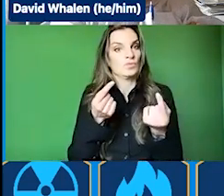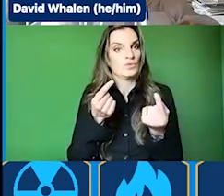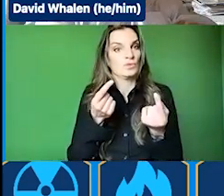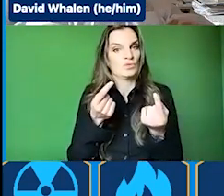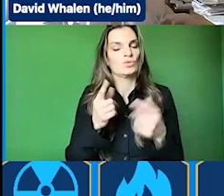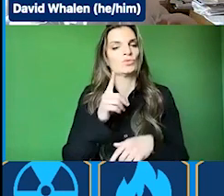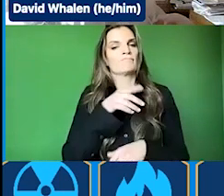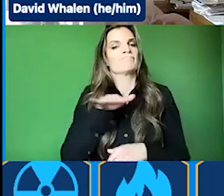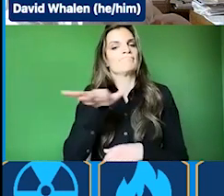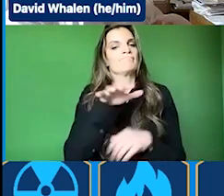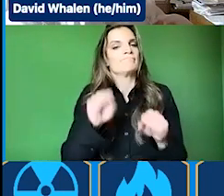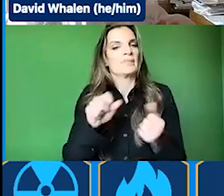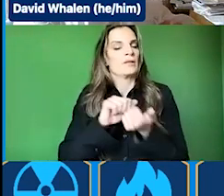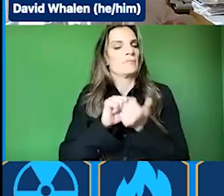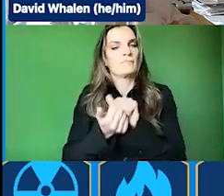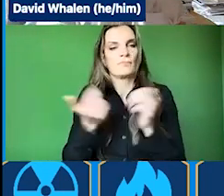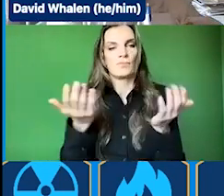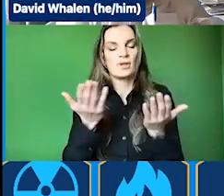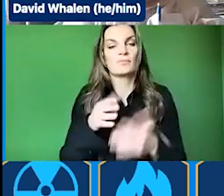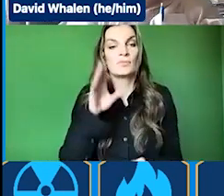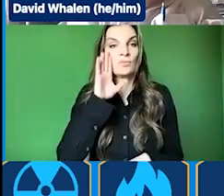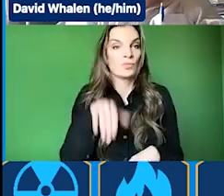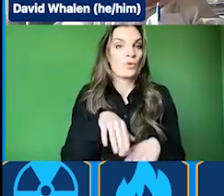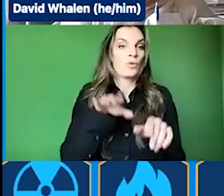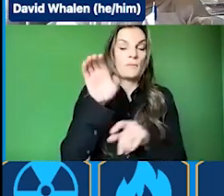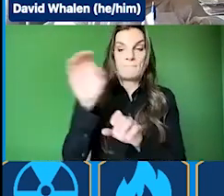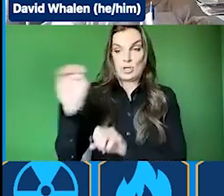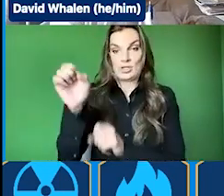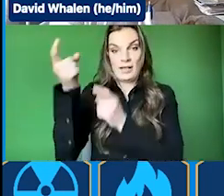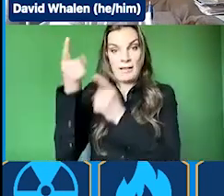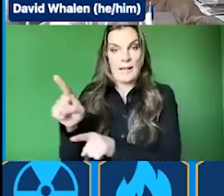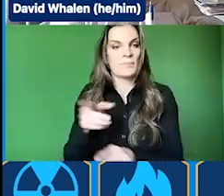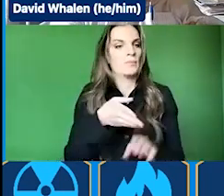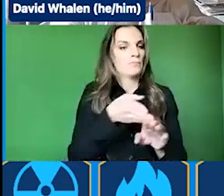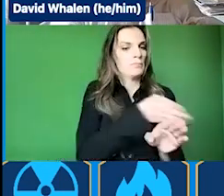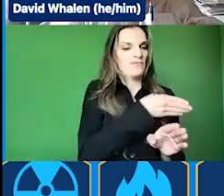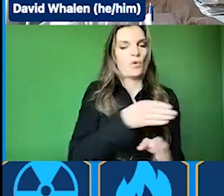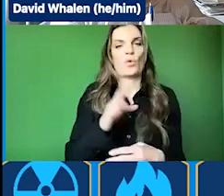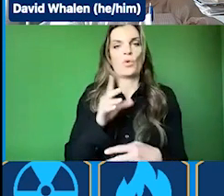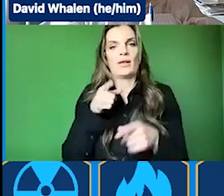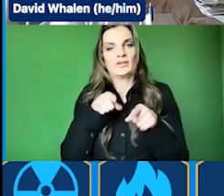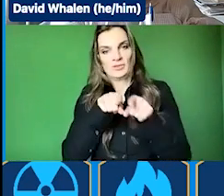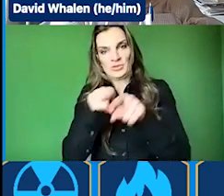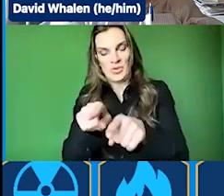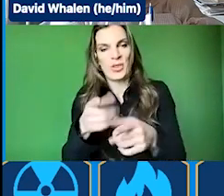importantly can be done in between emergencies as well as during them. And it is very important to put time when there